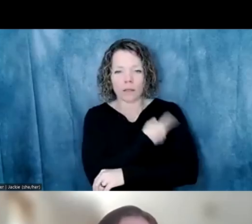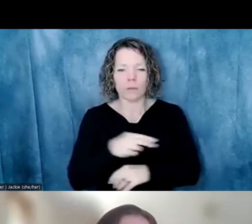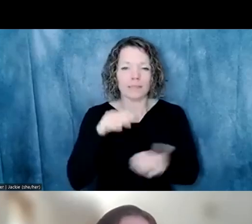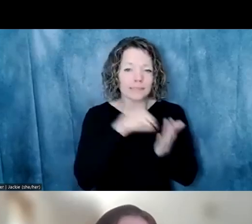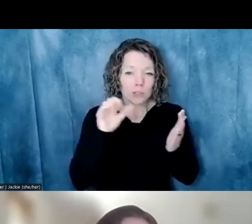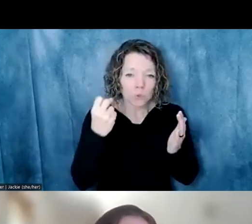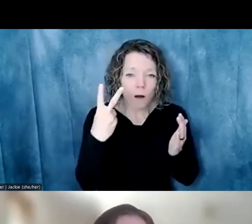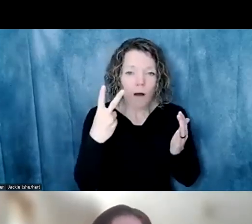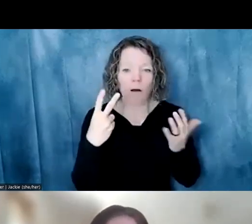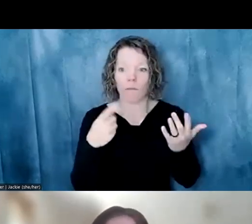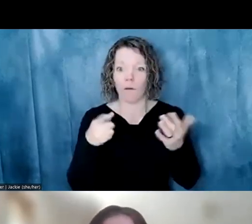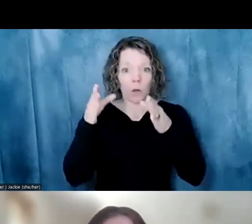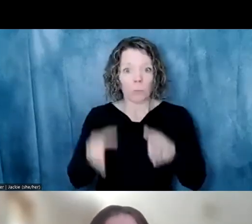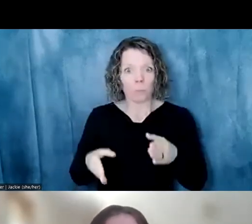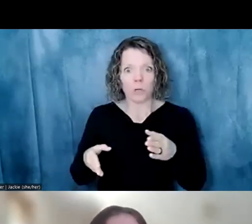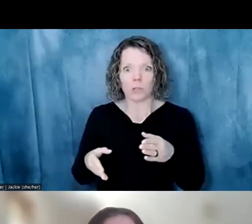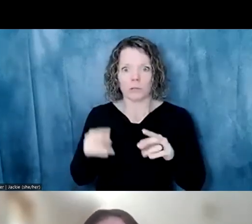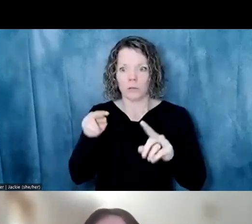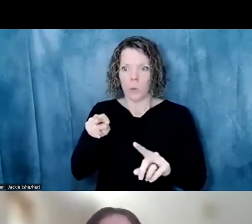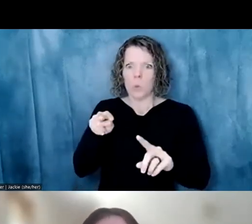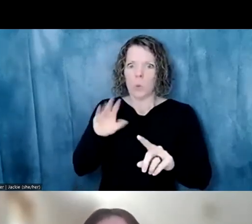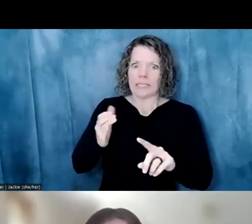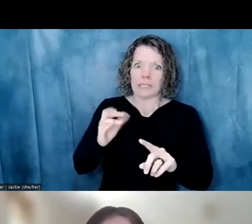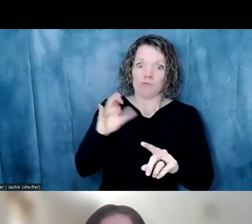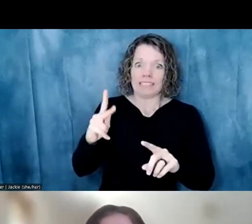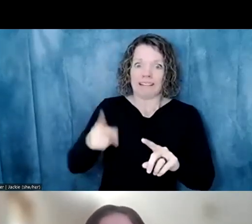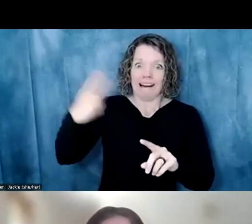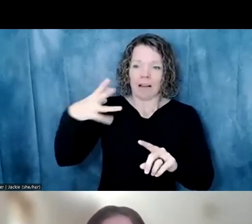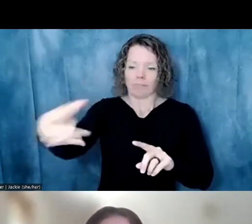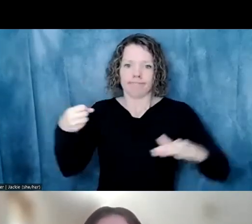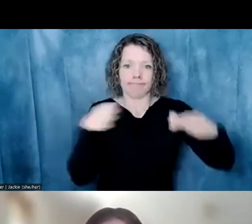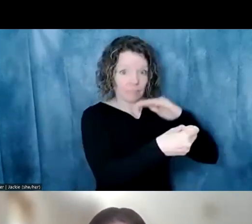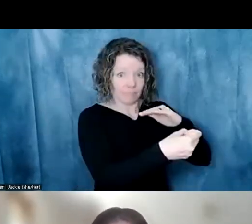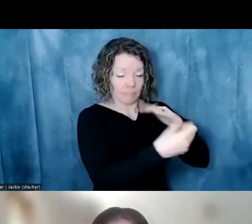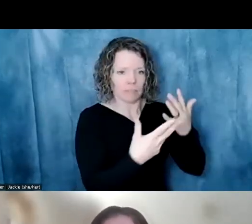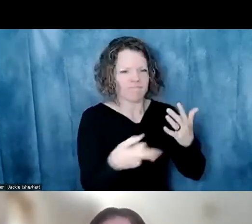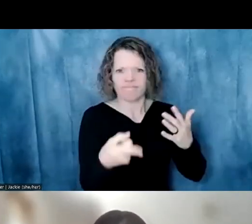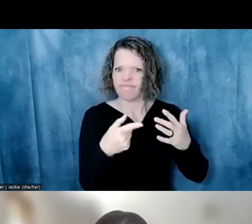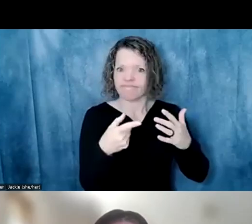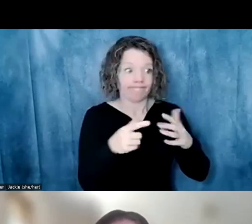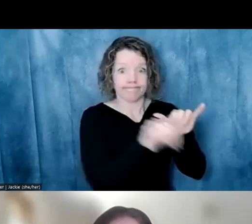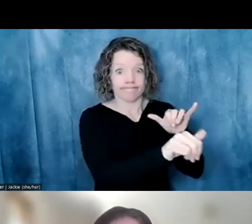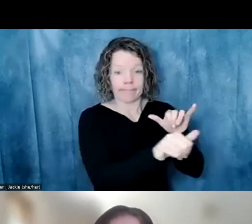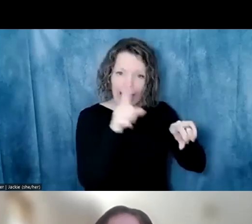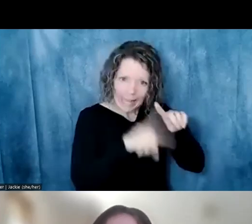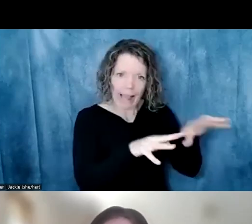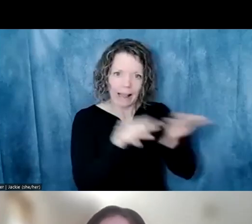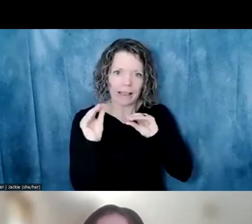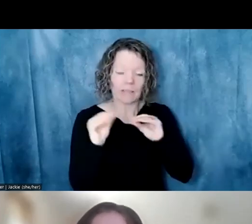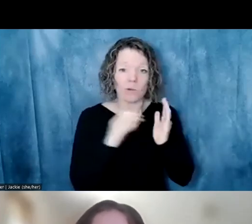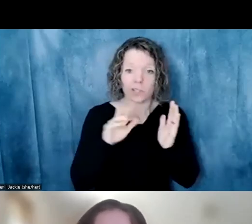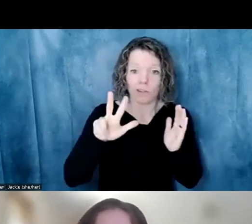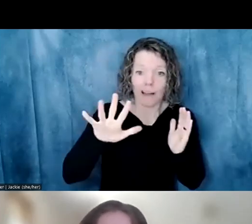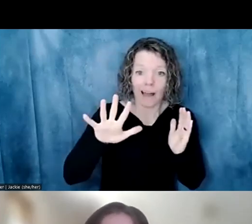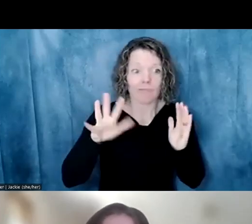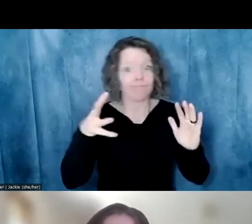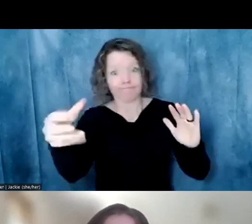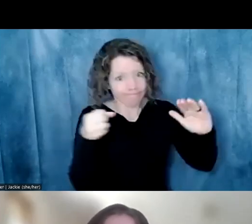locked psych ward or in Section 35 land from a mandatory and locked rehab facility.